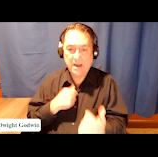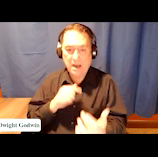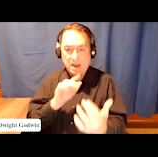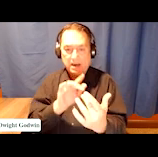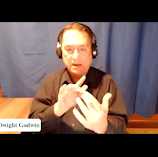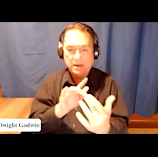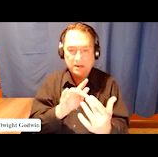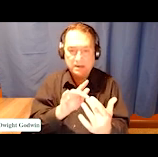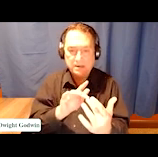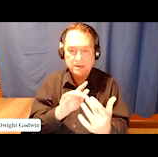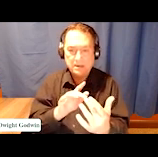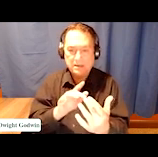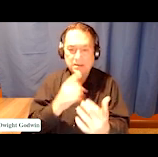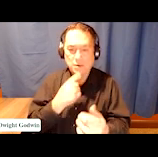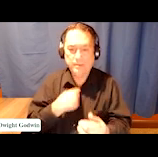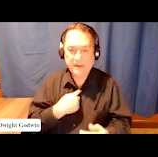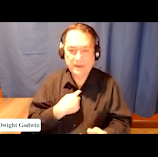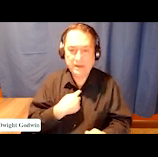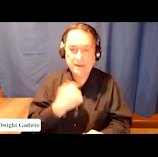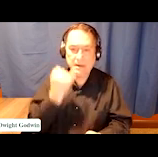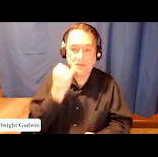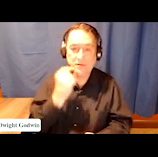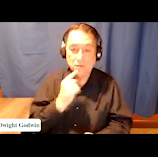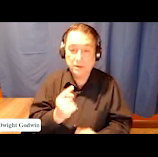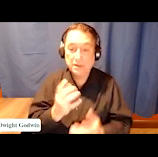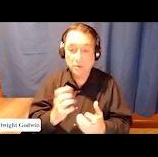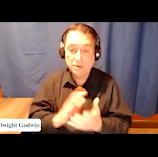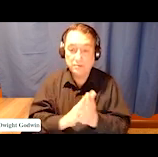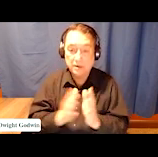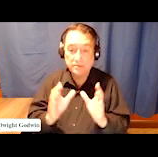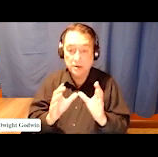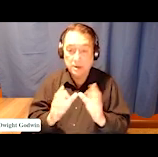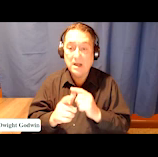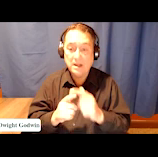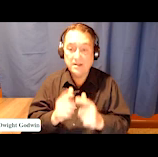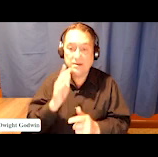pretty much said, "If you really want to be certified, then you'll figure it out on your own,"